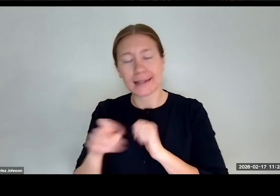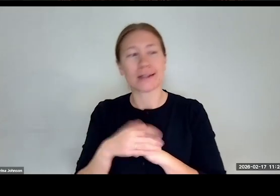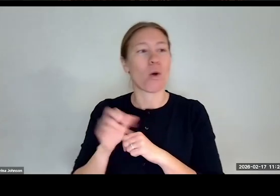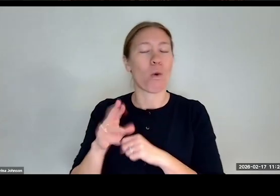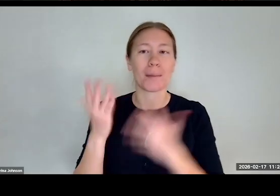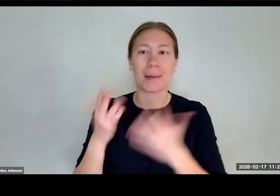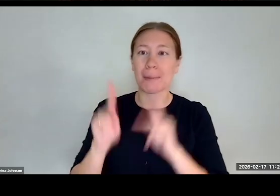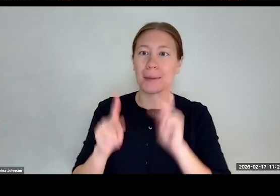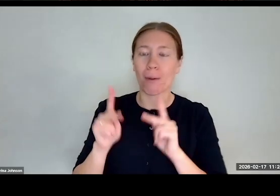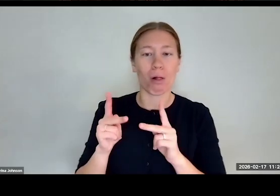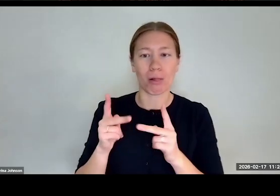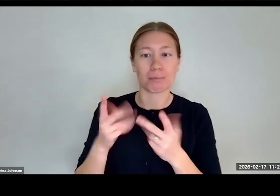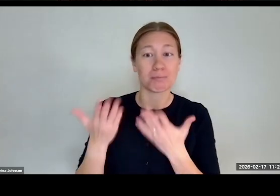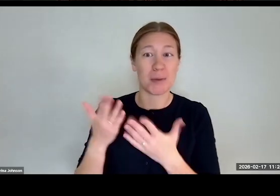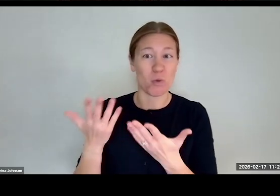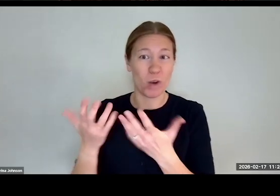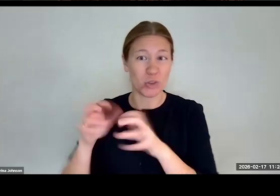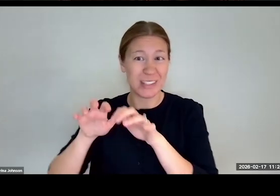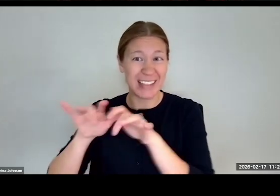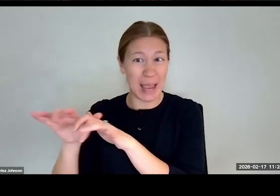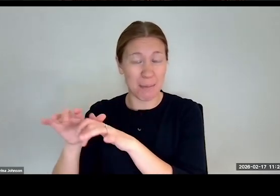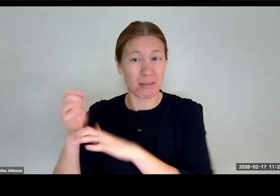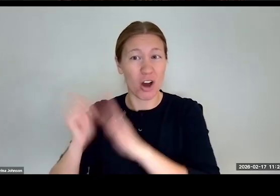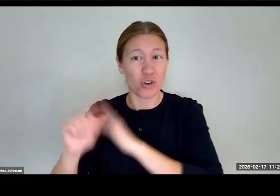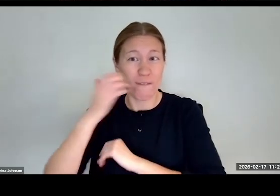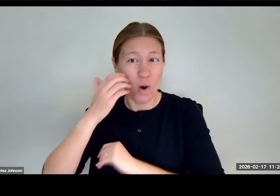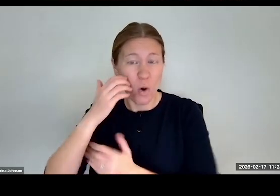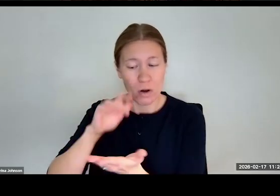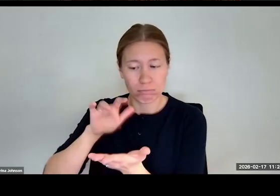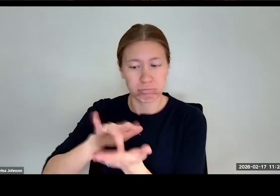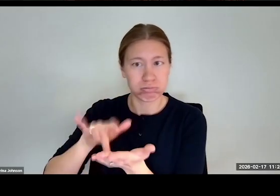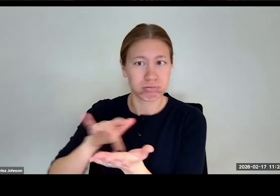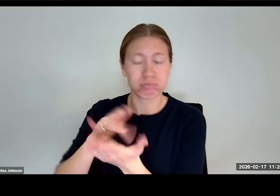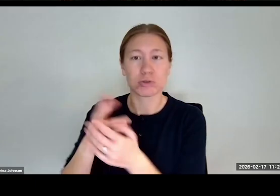to type in a URL on a mobile device to engage in a survey or a poll or something.